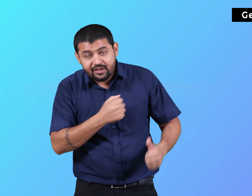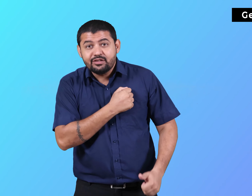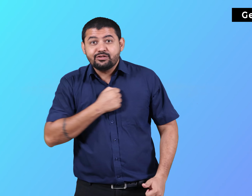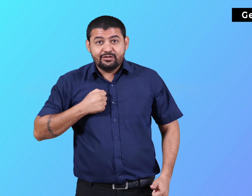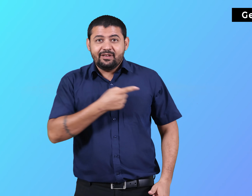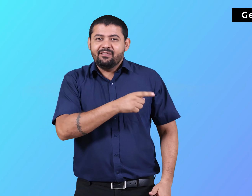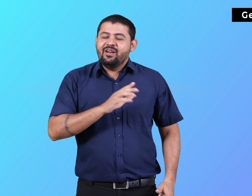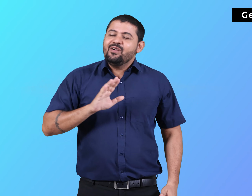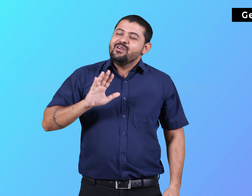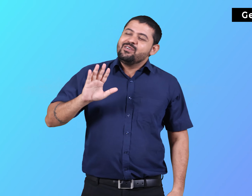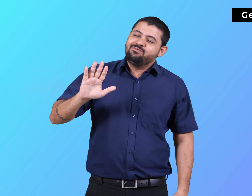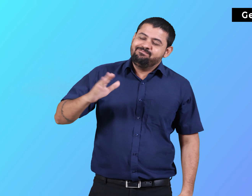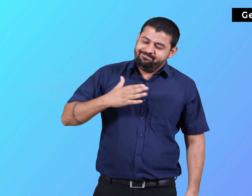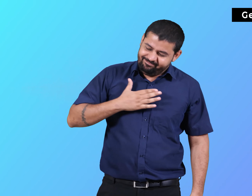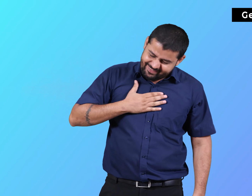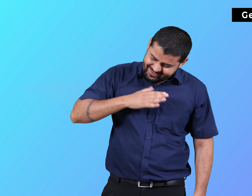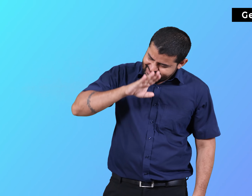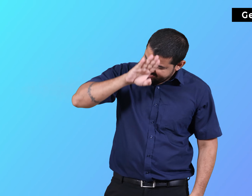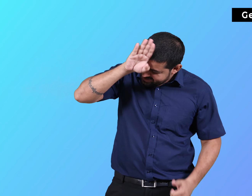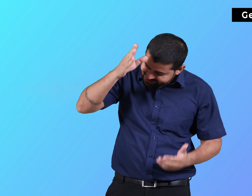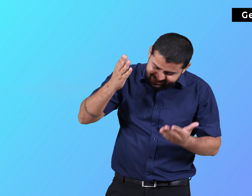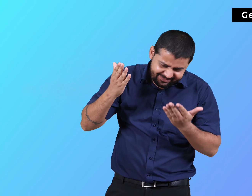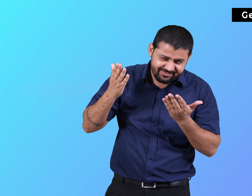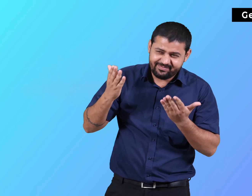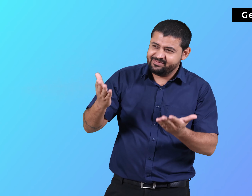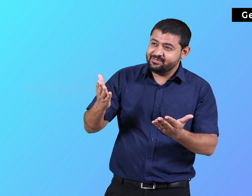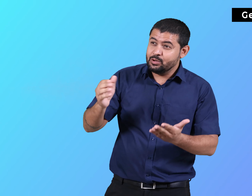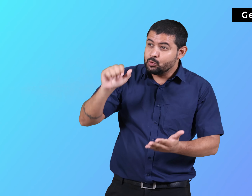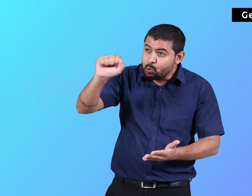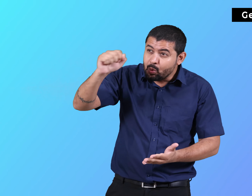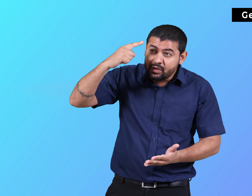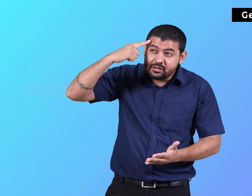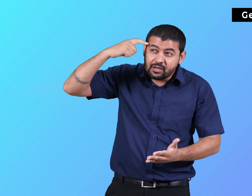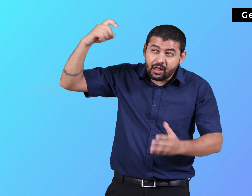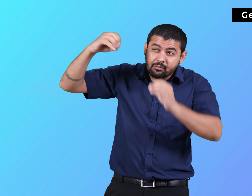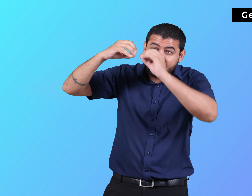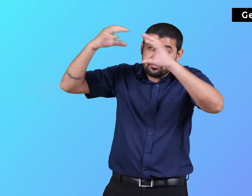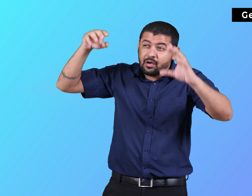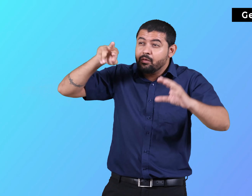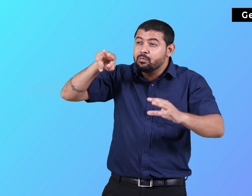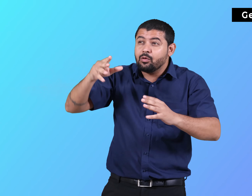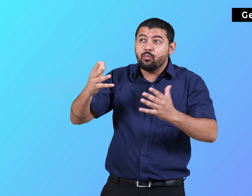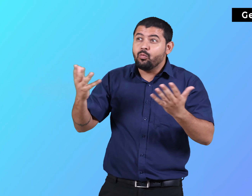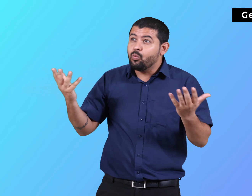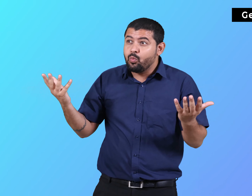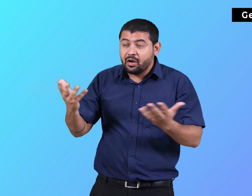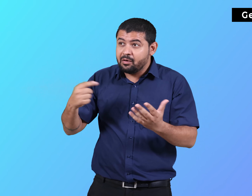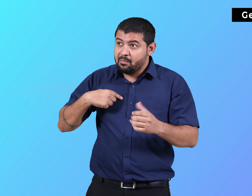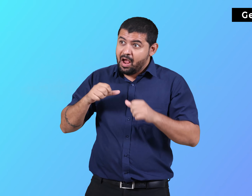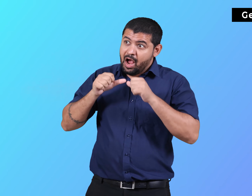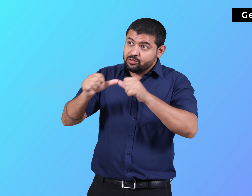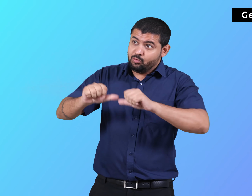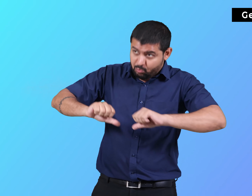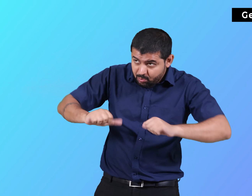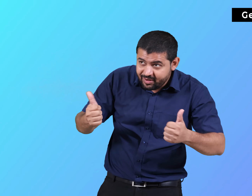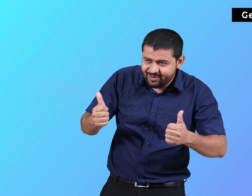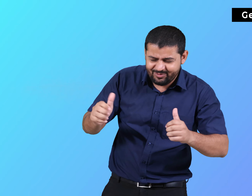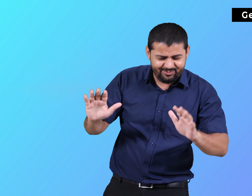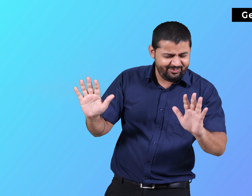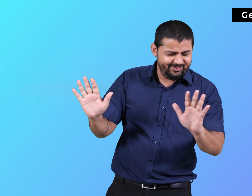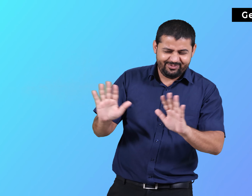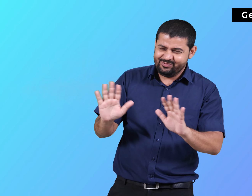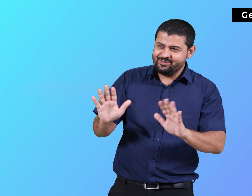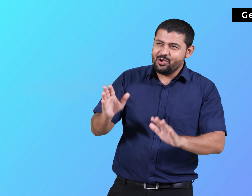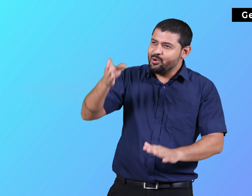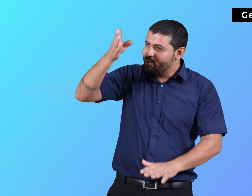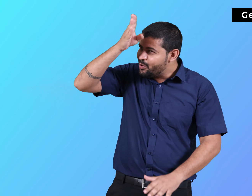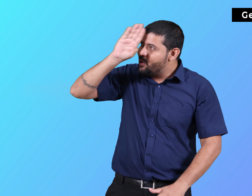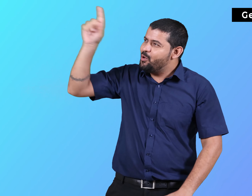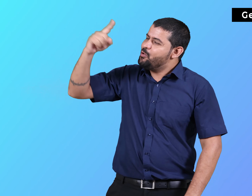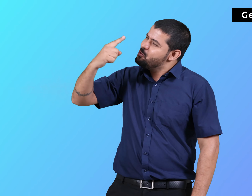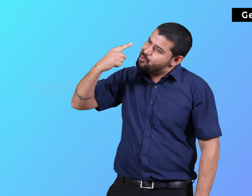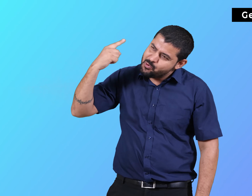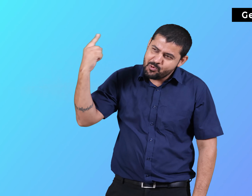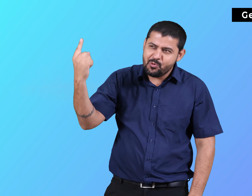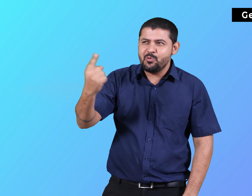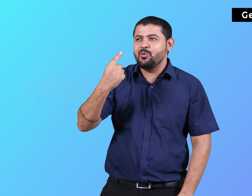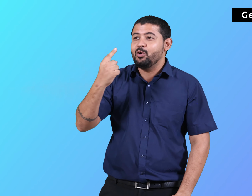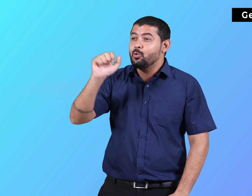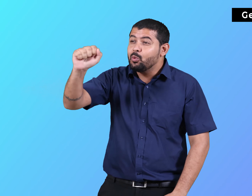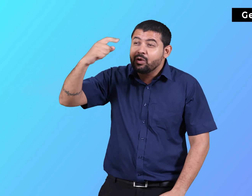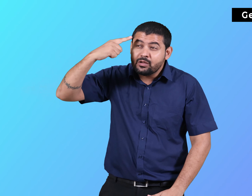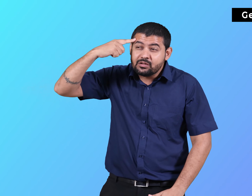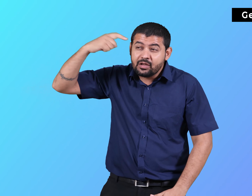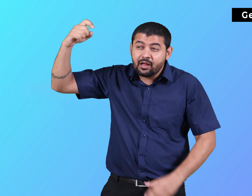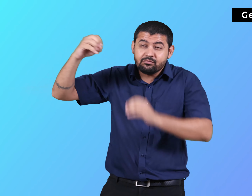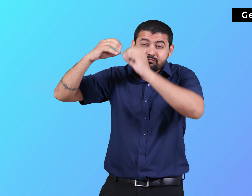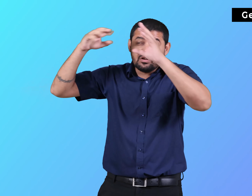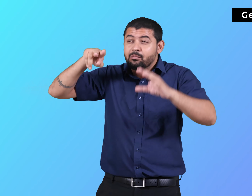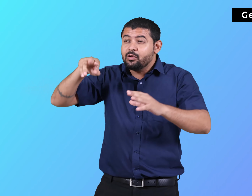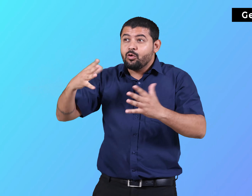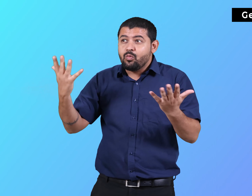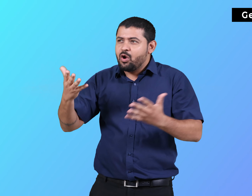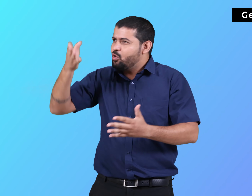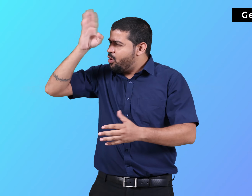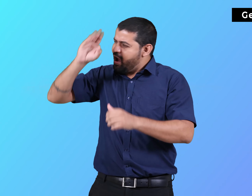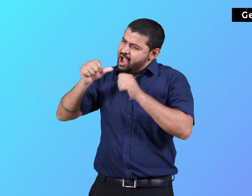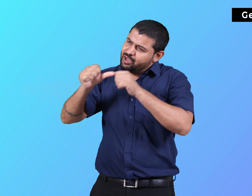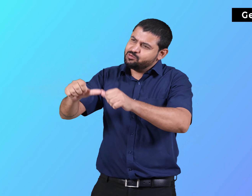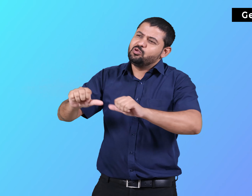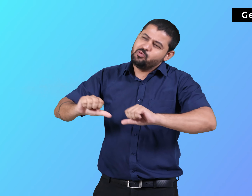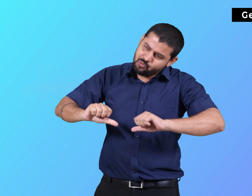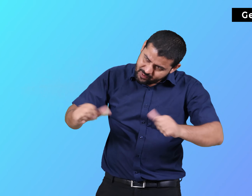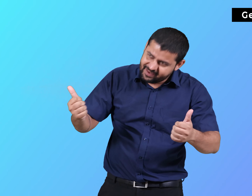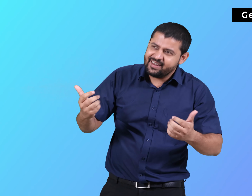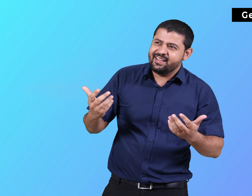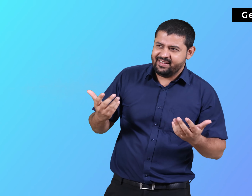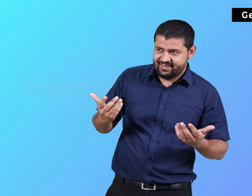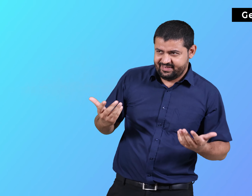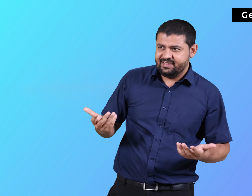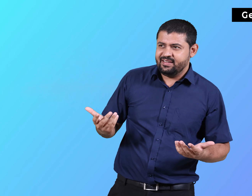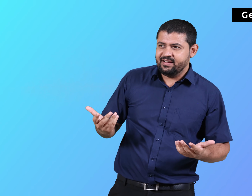Joseph answered, “My king, I cannot do this myself, but God will tell you what you need to know.”